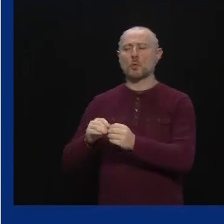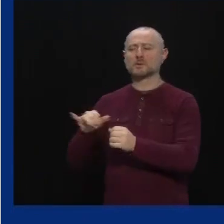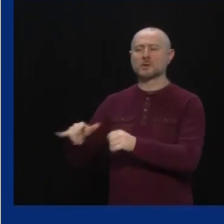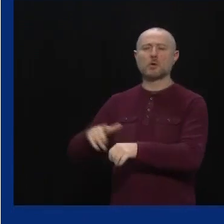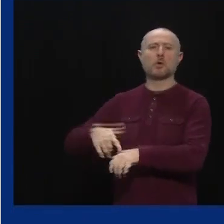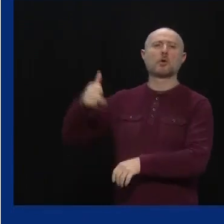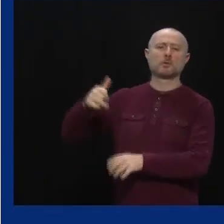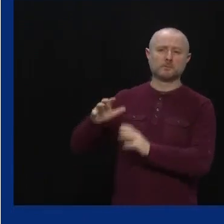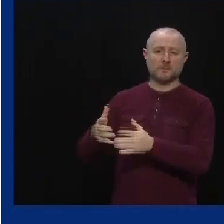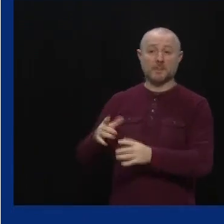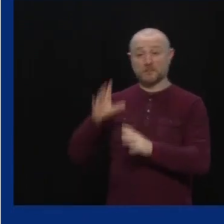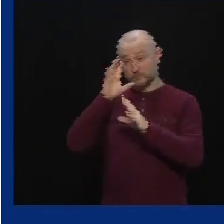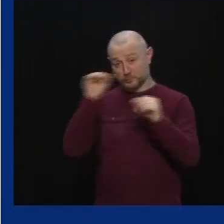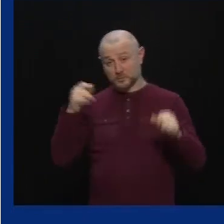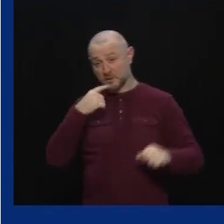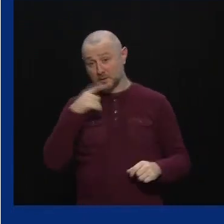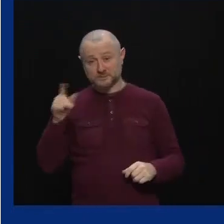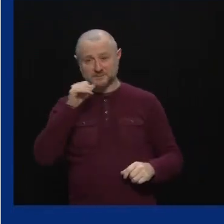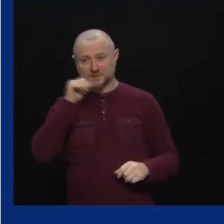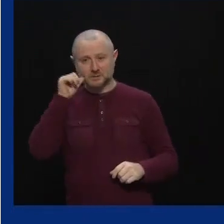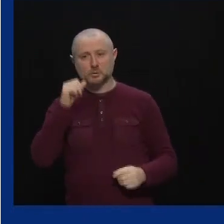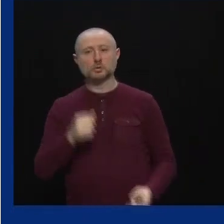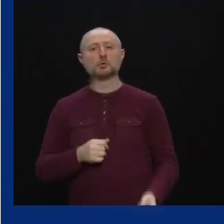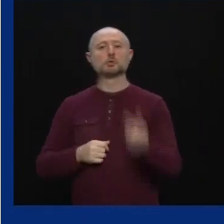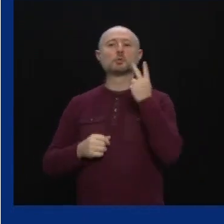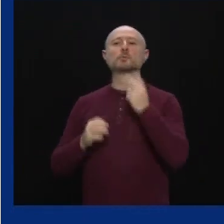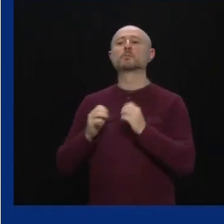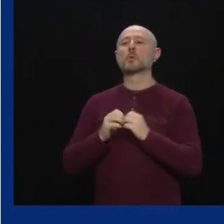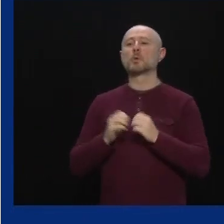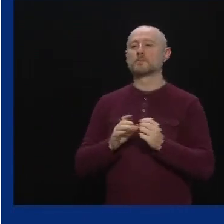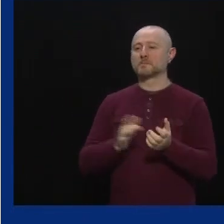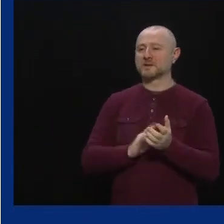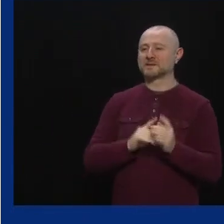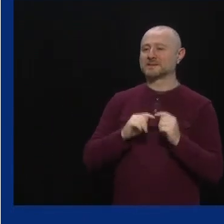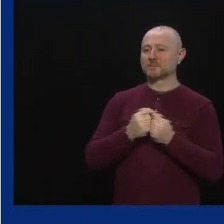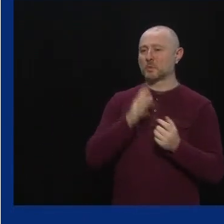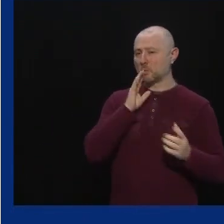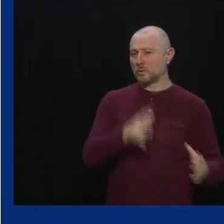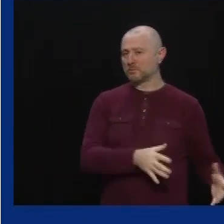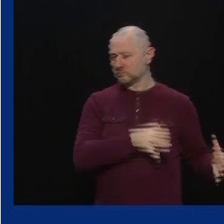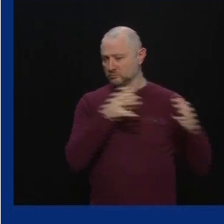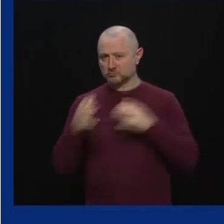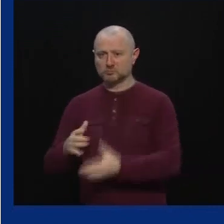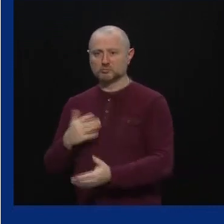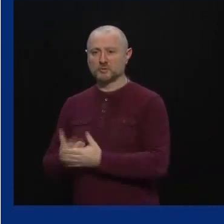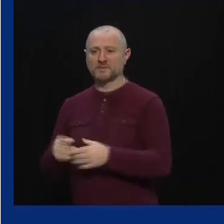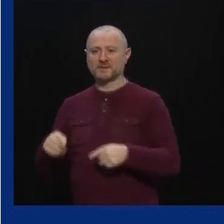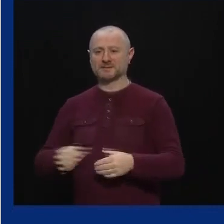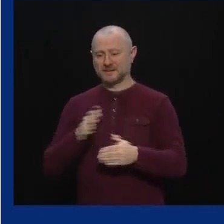THANK OUR FEDERAL PARTNERS FOR EXTENDING THE TIME WE'LL HAVE A FEDERAL MEDICAL TEAM IN SYRACUSE. IN ADDITION THE PRESIDENT